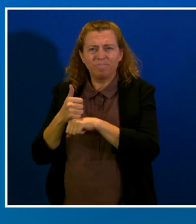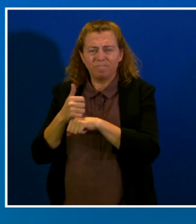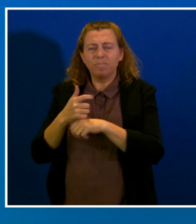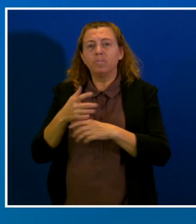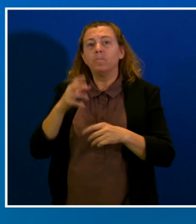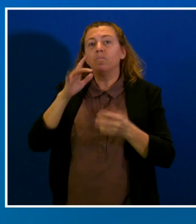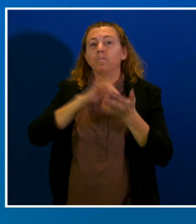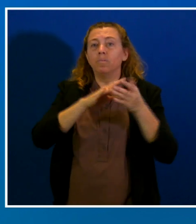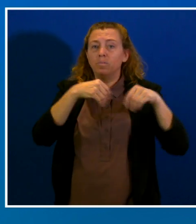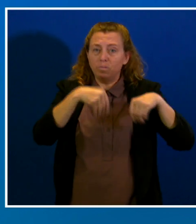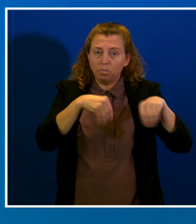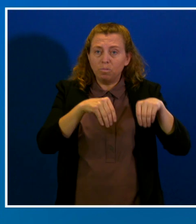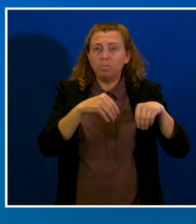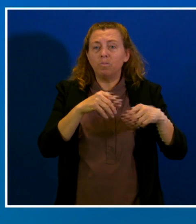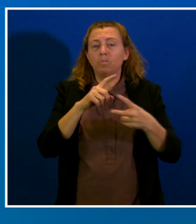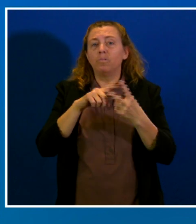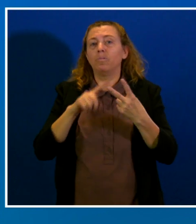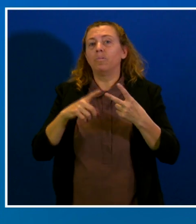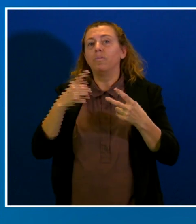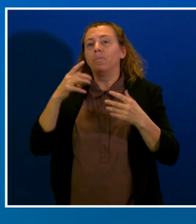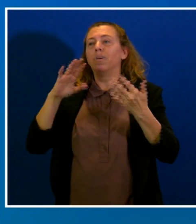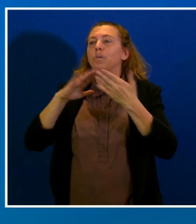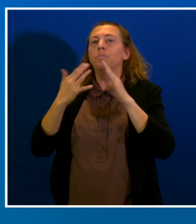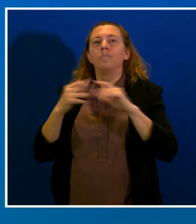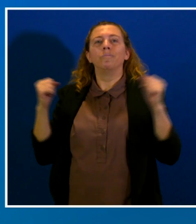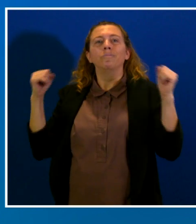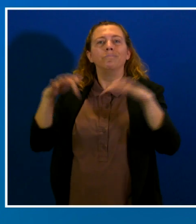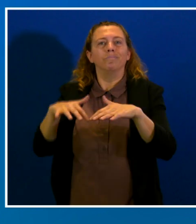Drive through and walk up vaccination site at Tower Mall